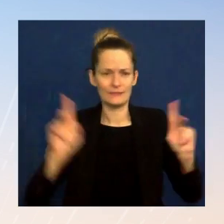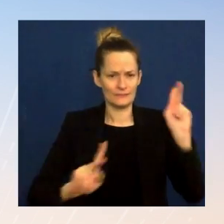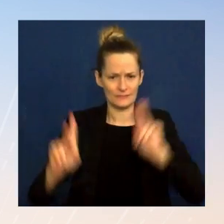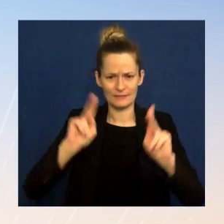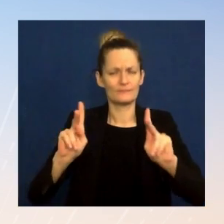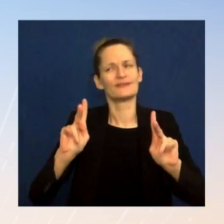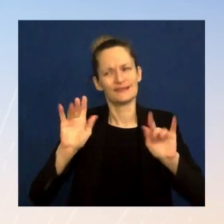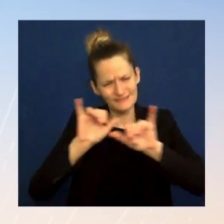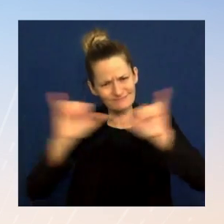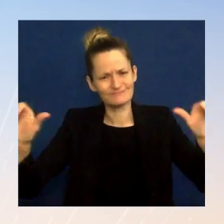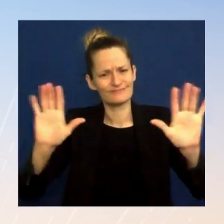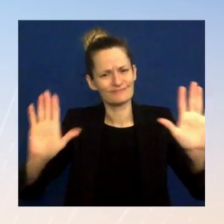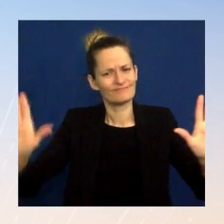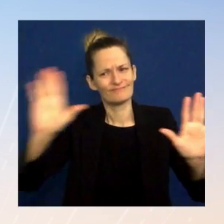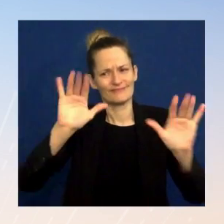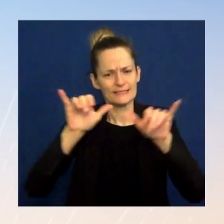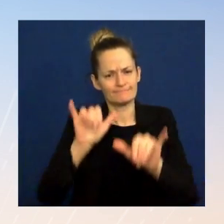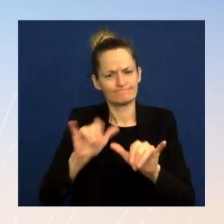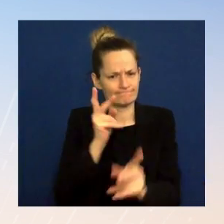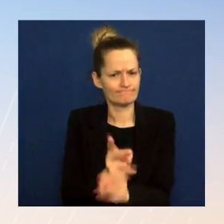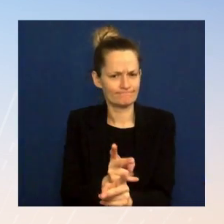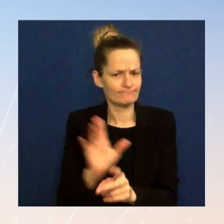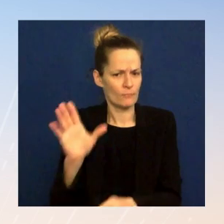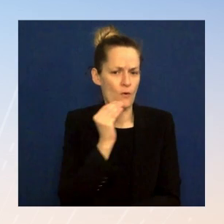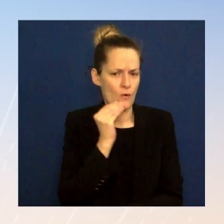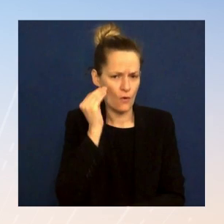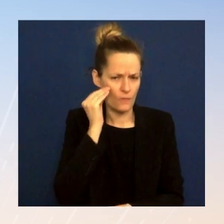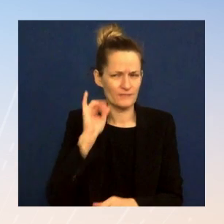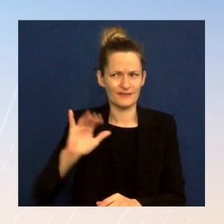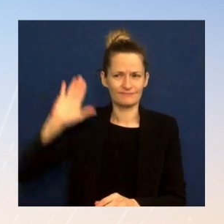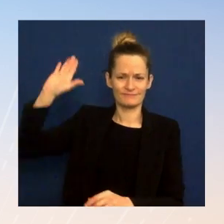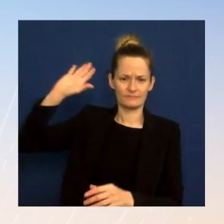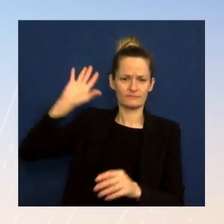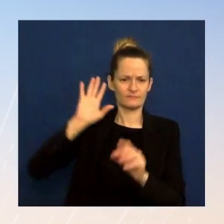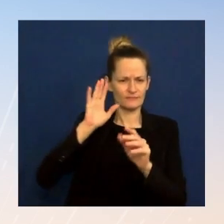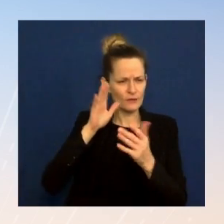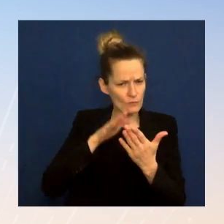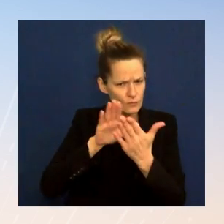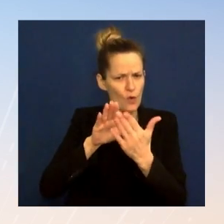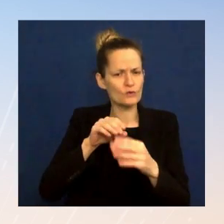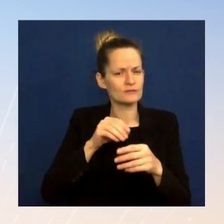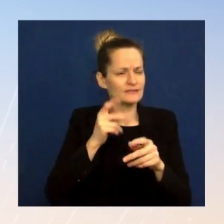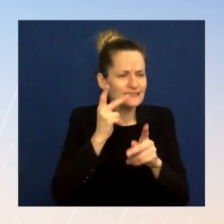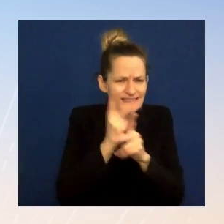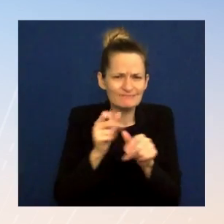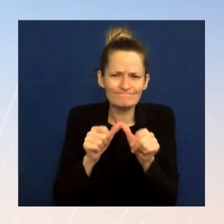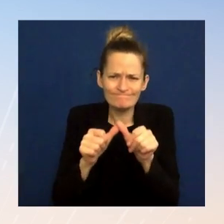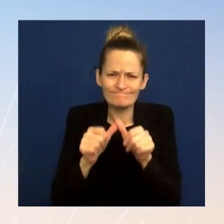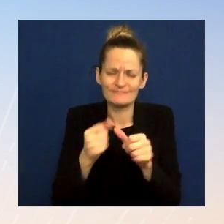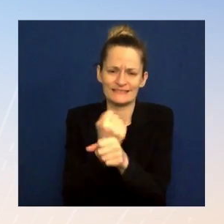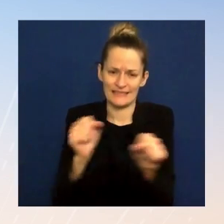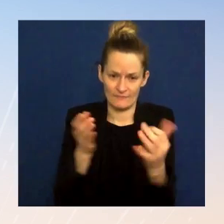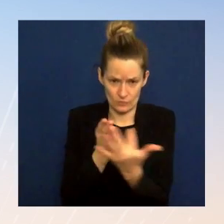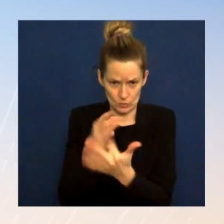and housed during the pandemic through interventions, including the Emergency Rental Assistance Program, court-based eviction diversion efforts,